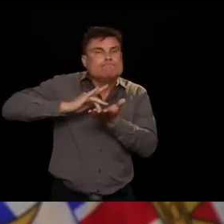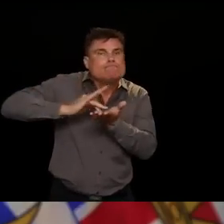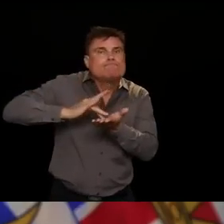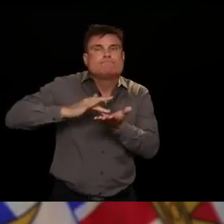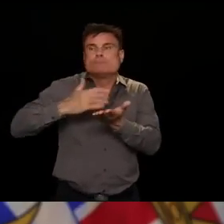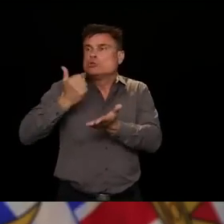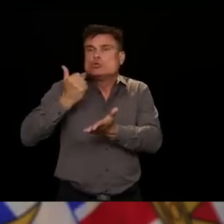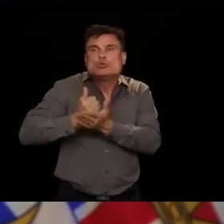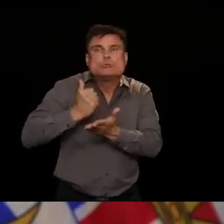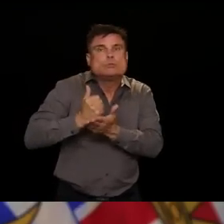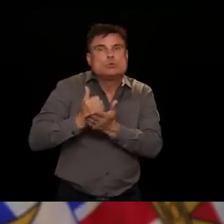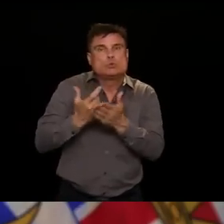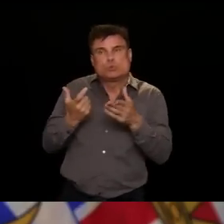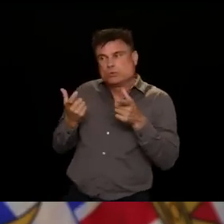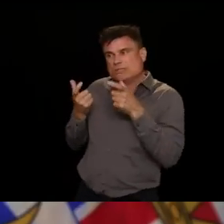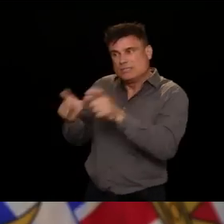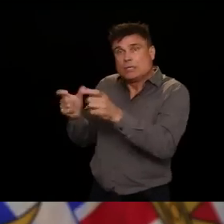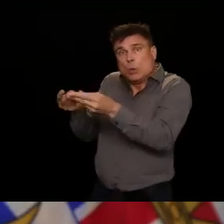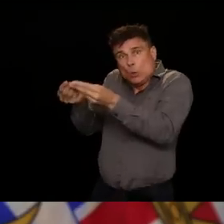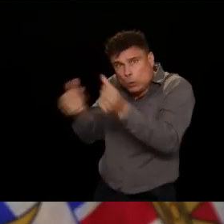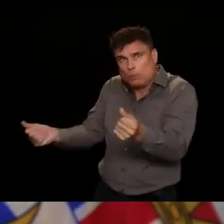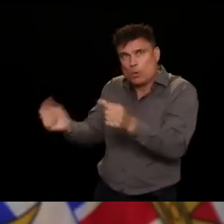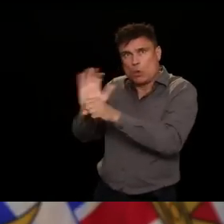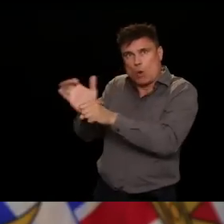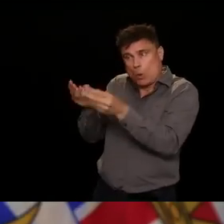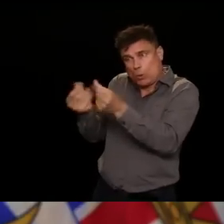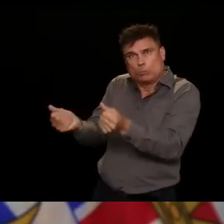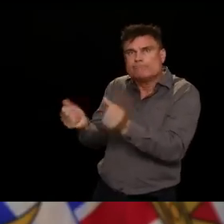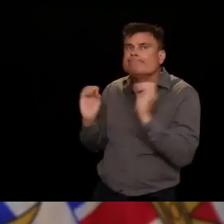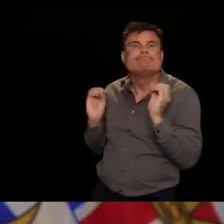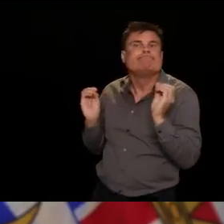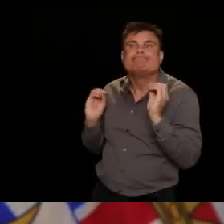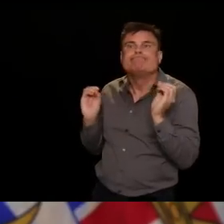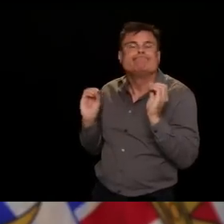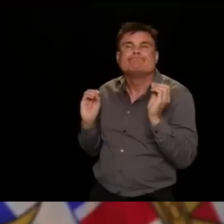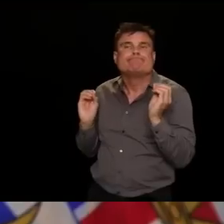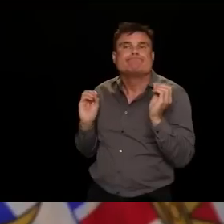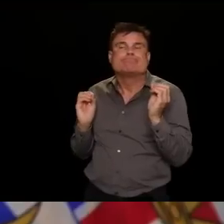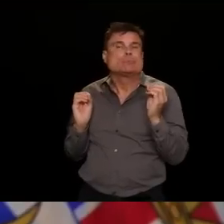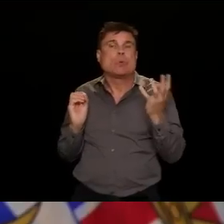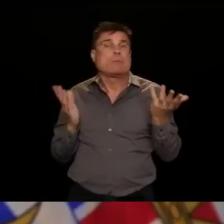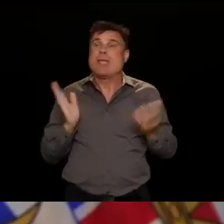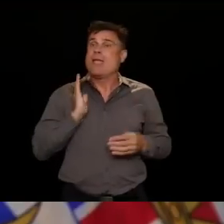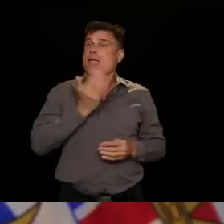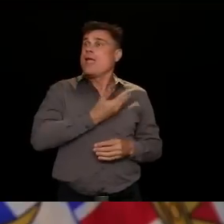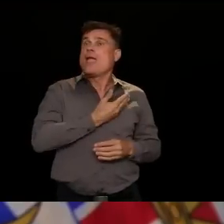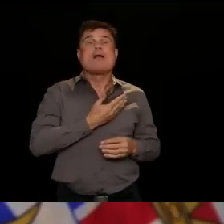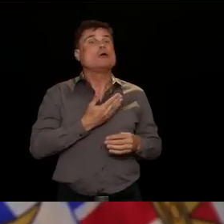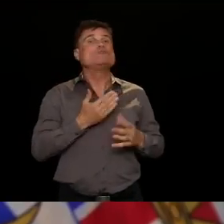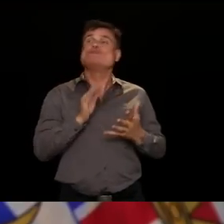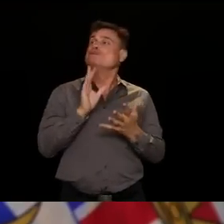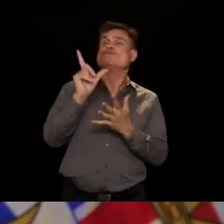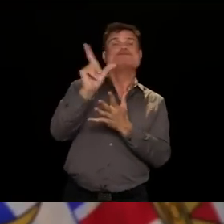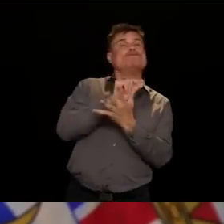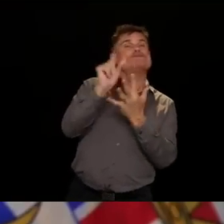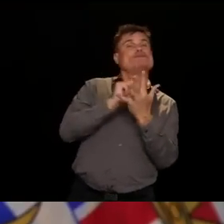because until we have the ability to protect the population from this virus, either through a treatment or